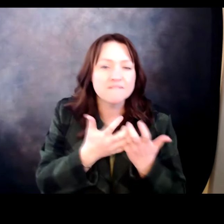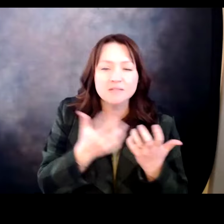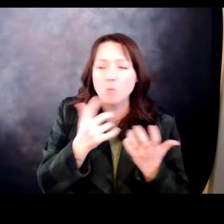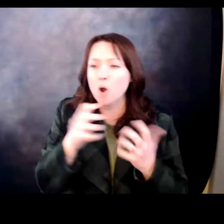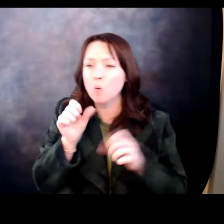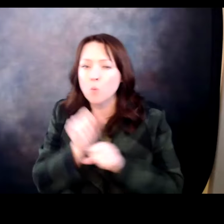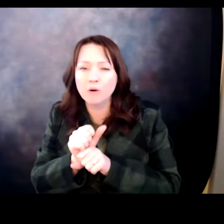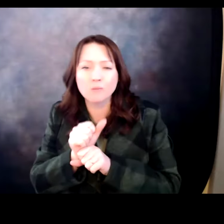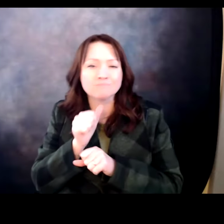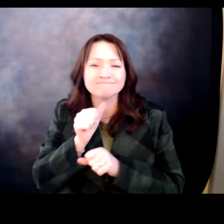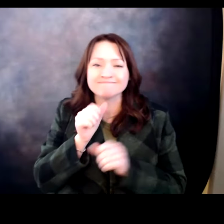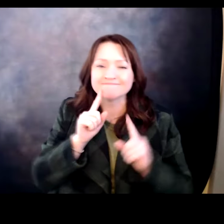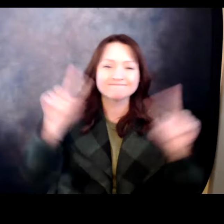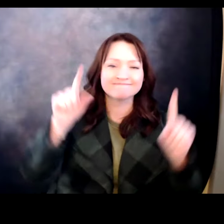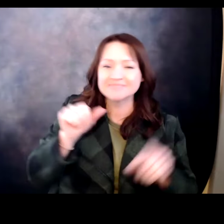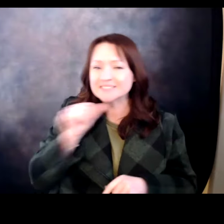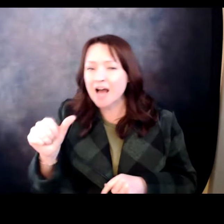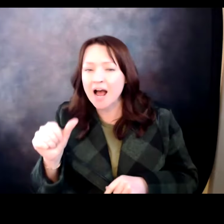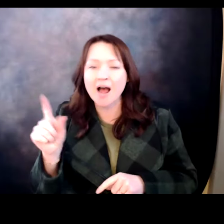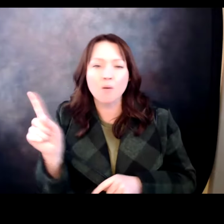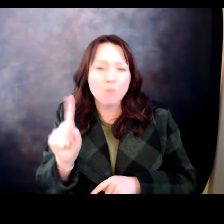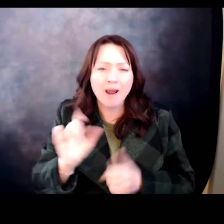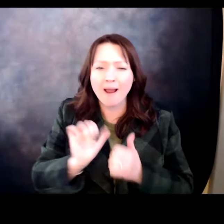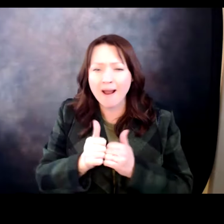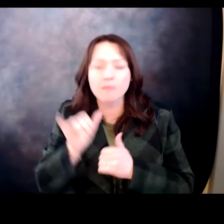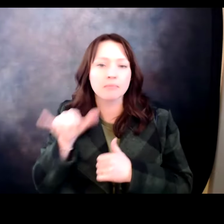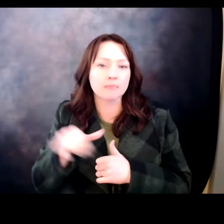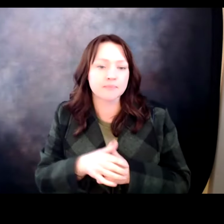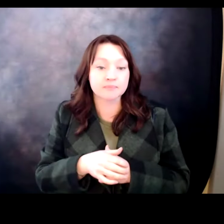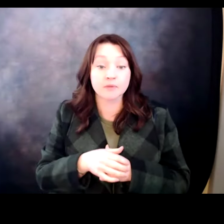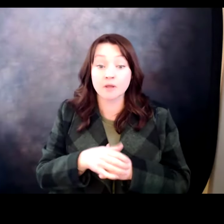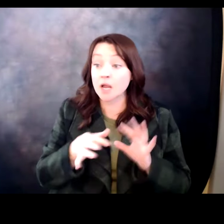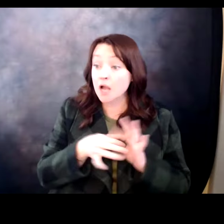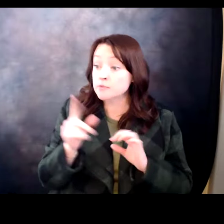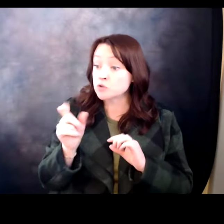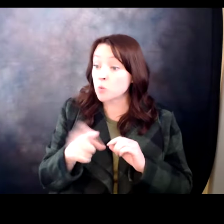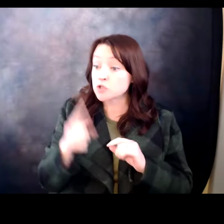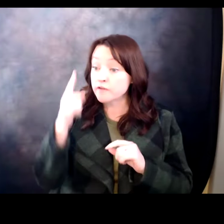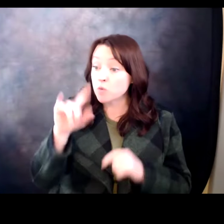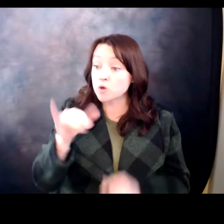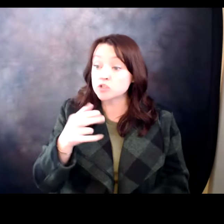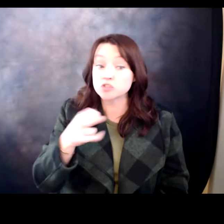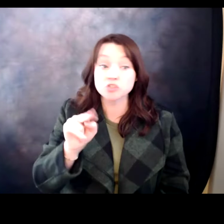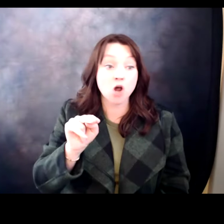Any other comments or questions for John